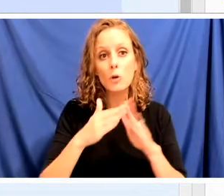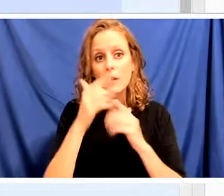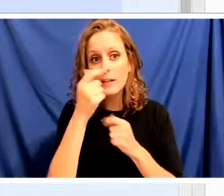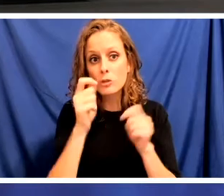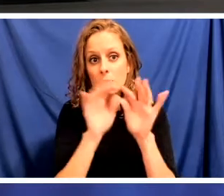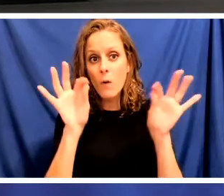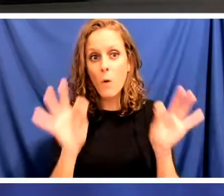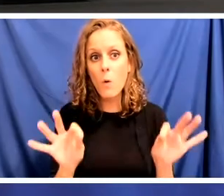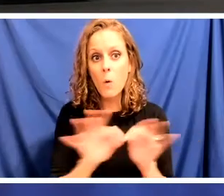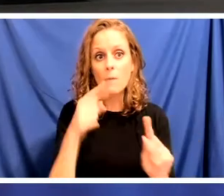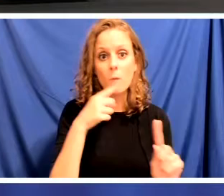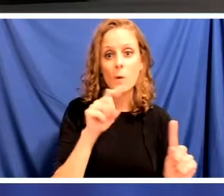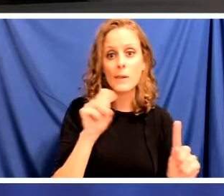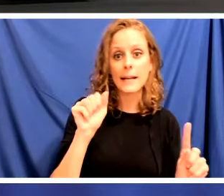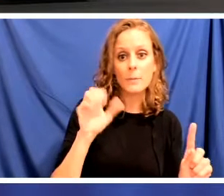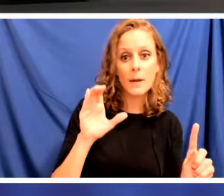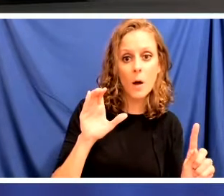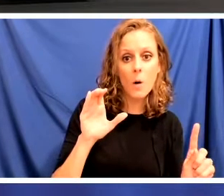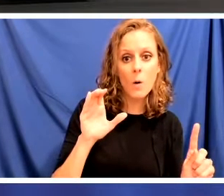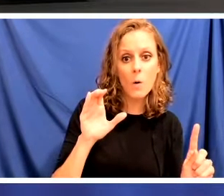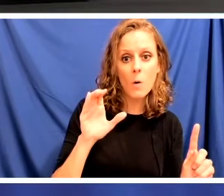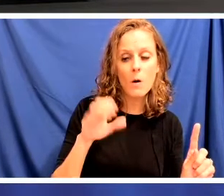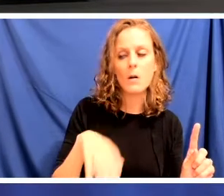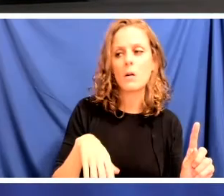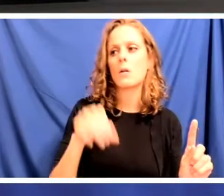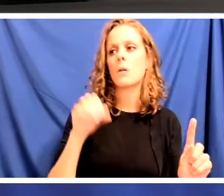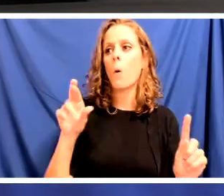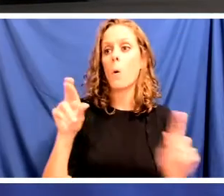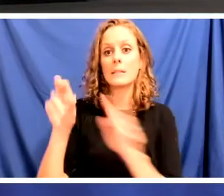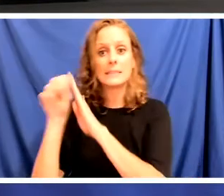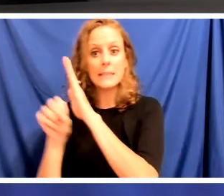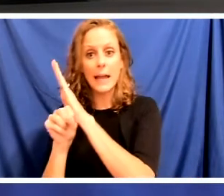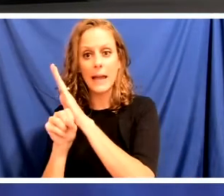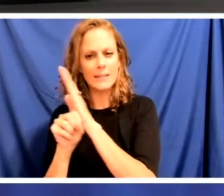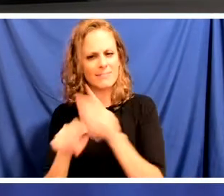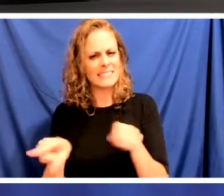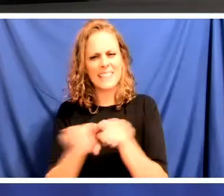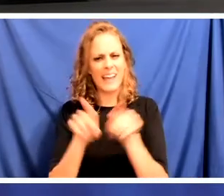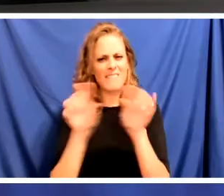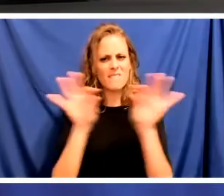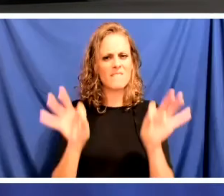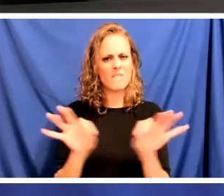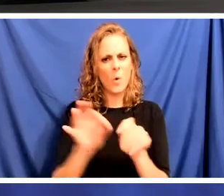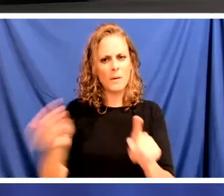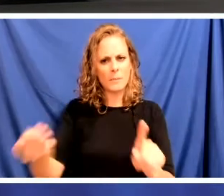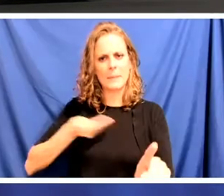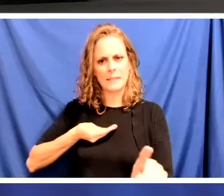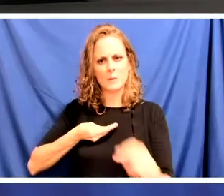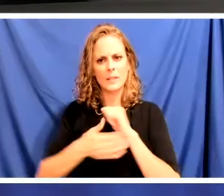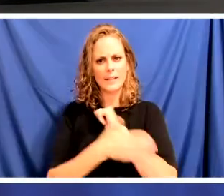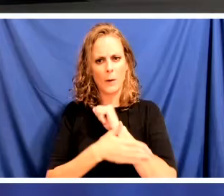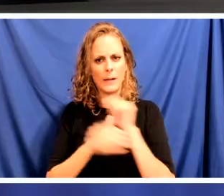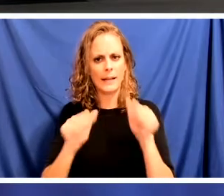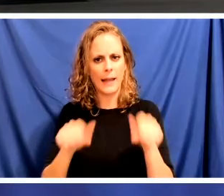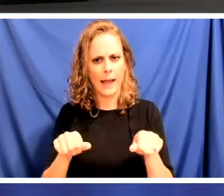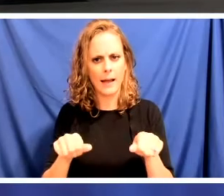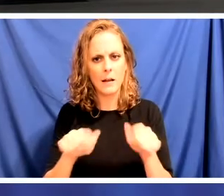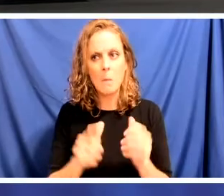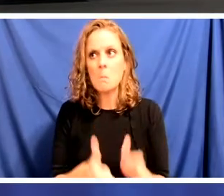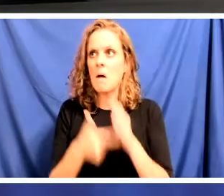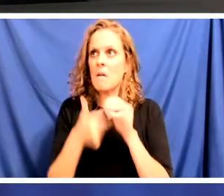or for assembly or senate districts on the State level, you can use that information and submit it to us, so please don't feel like it has to be on this form.